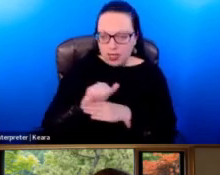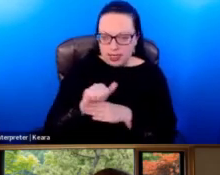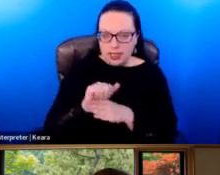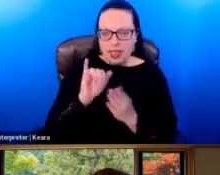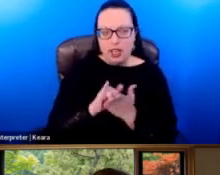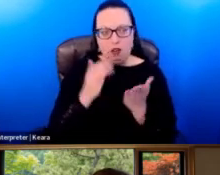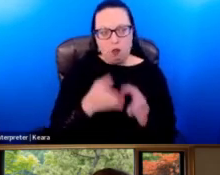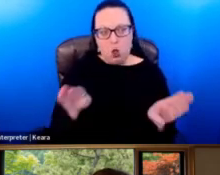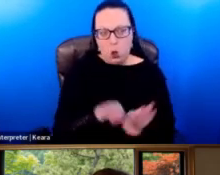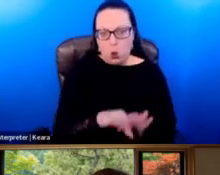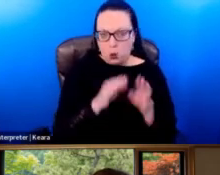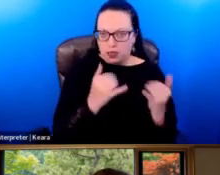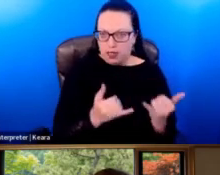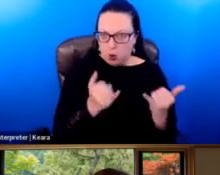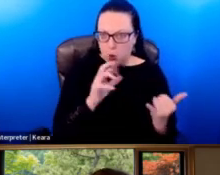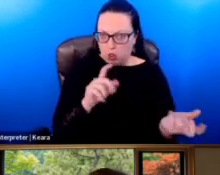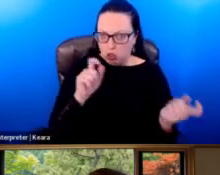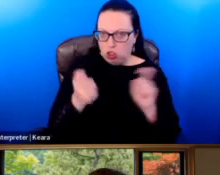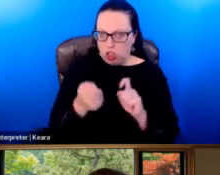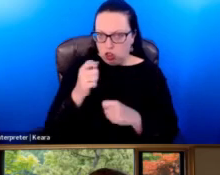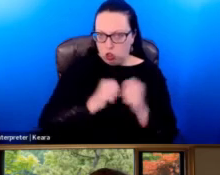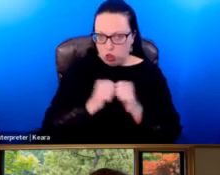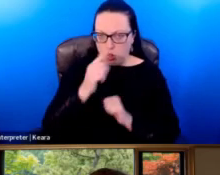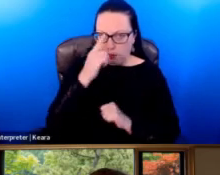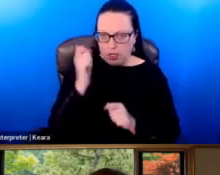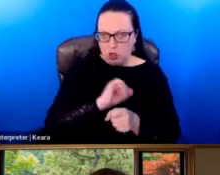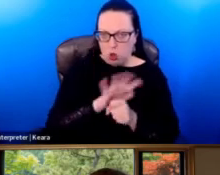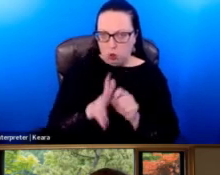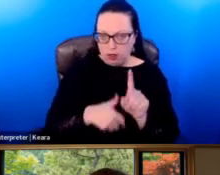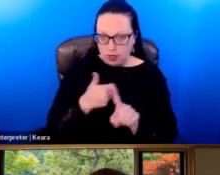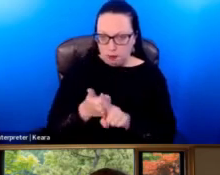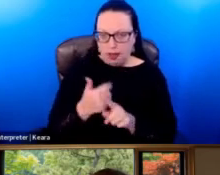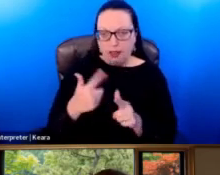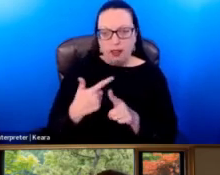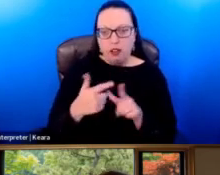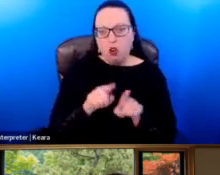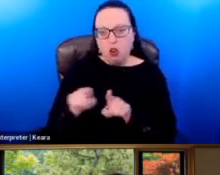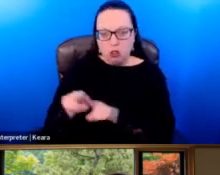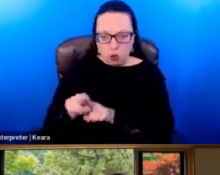structure due to COVID. And then we also focused on walking the walk, which was a journey to